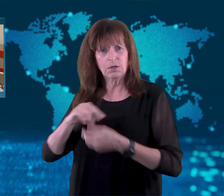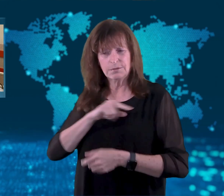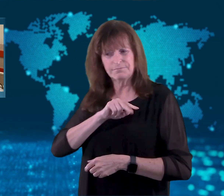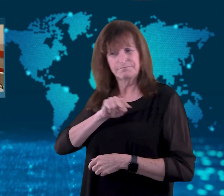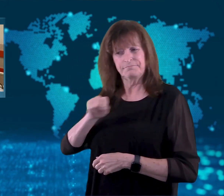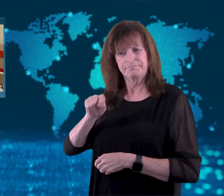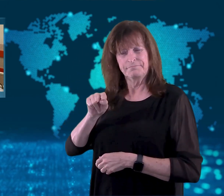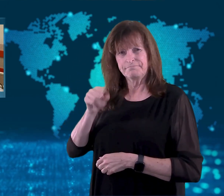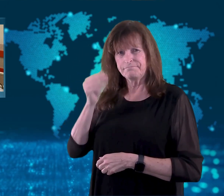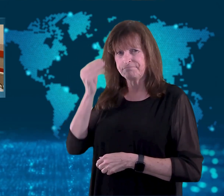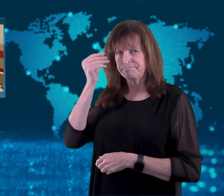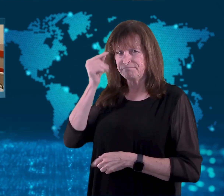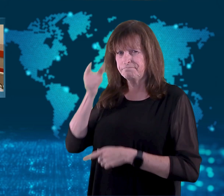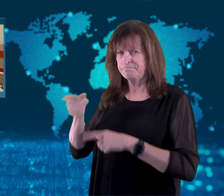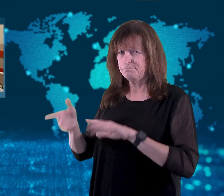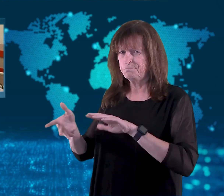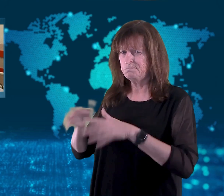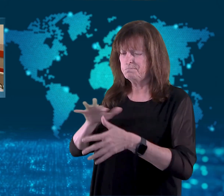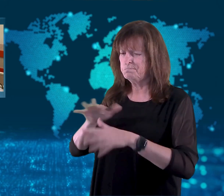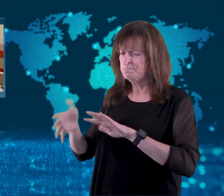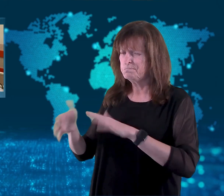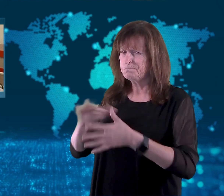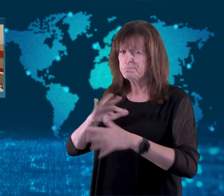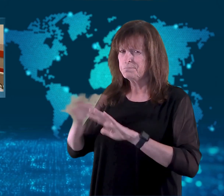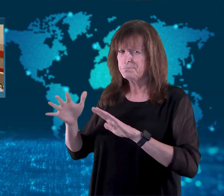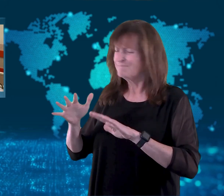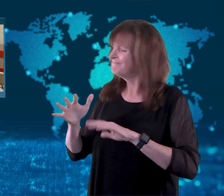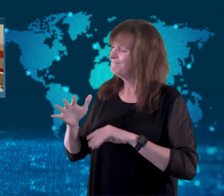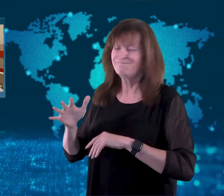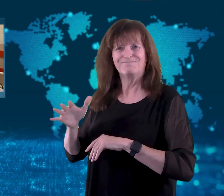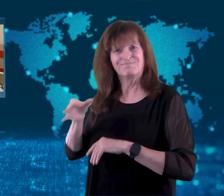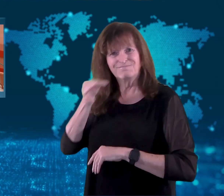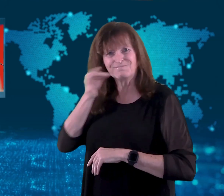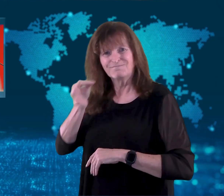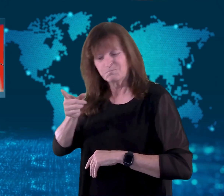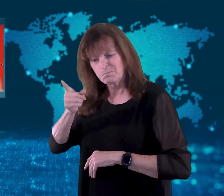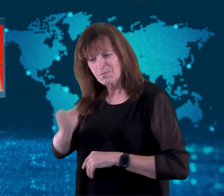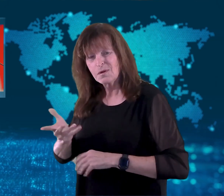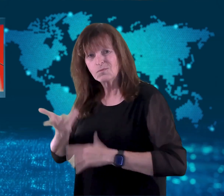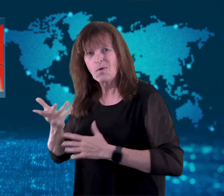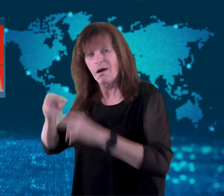The police have denied the allegation.